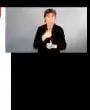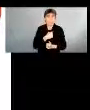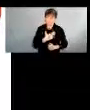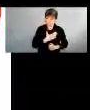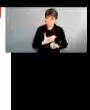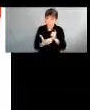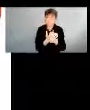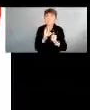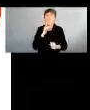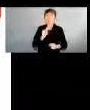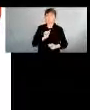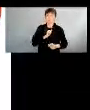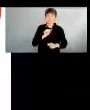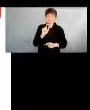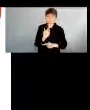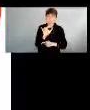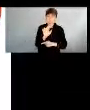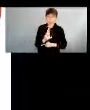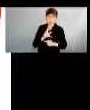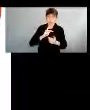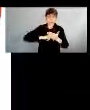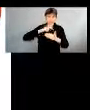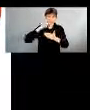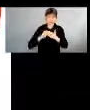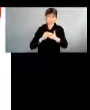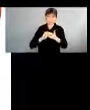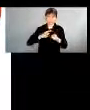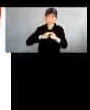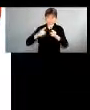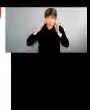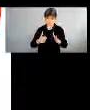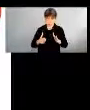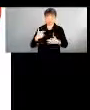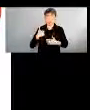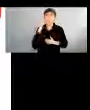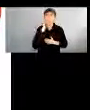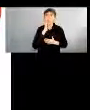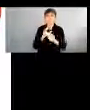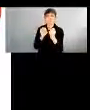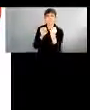available to answer questions or provide feedback on your draft application. So, please reach